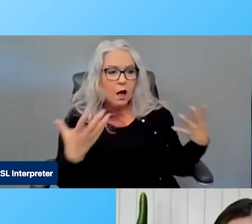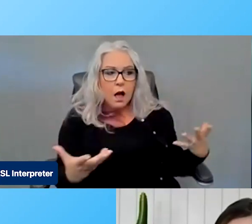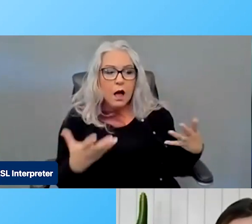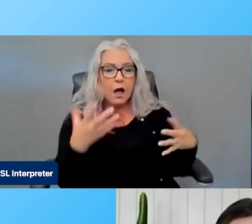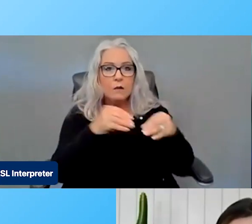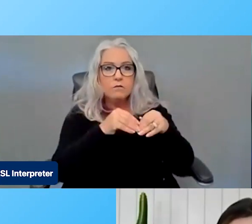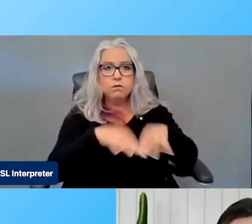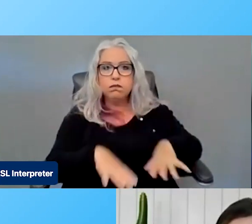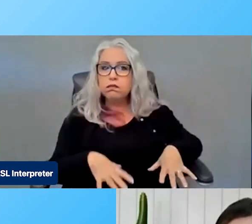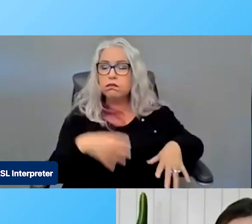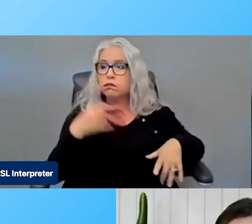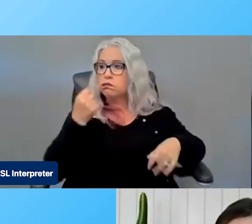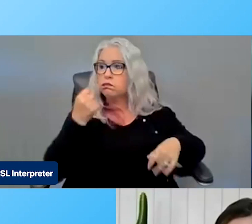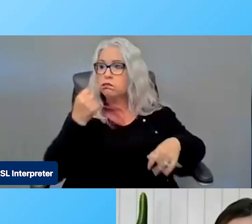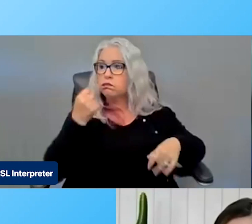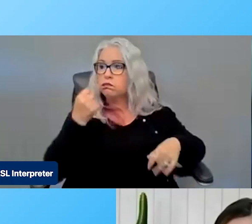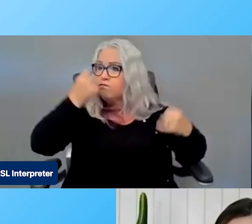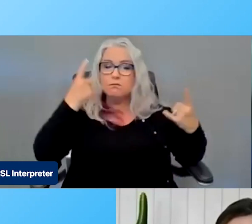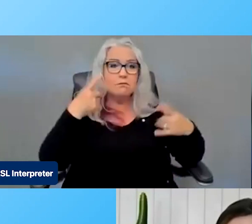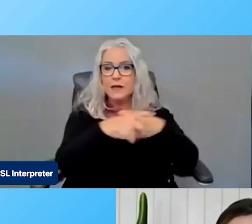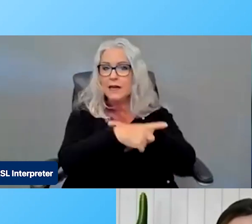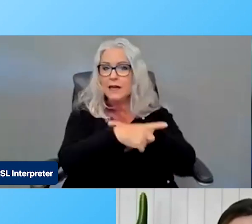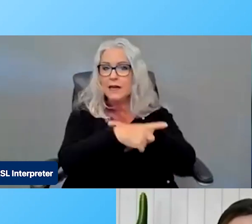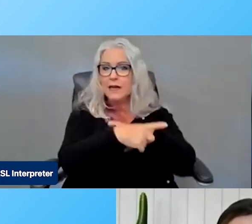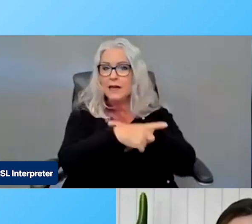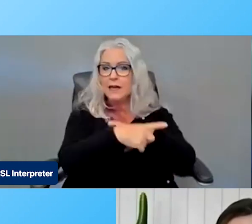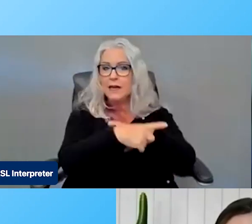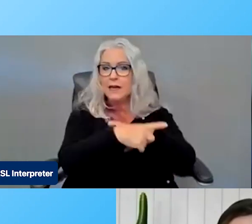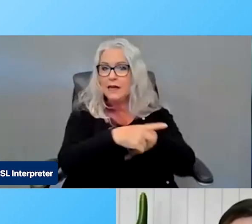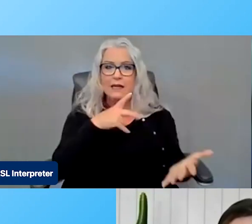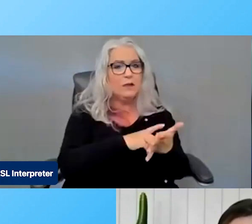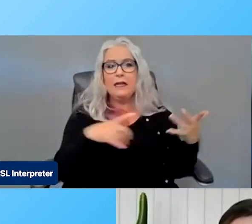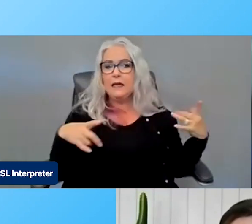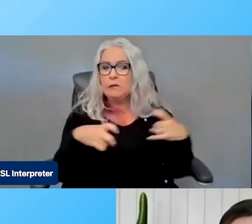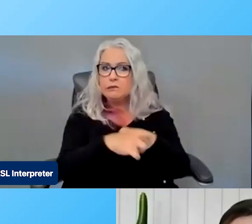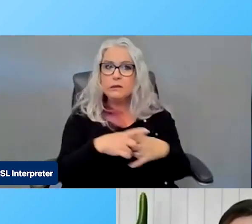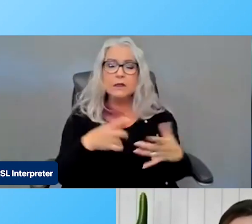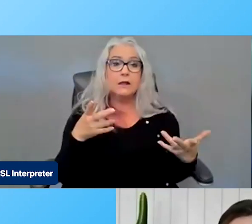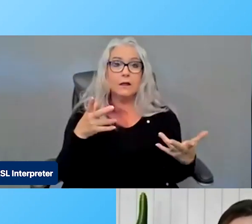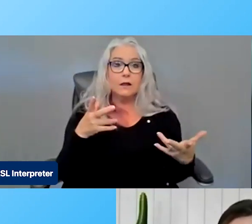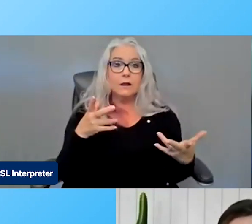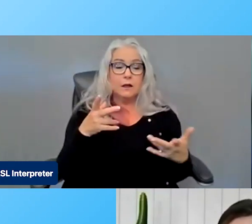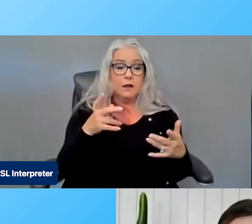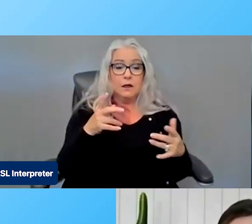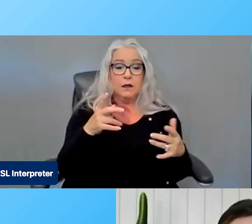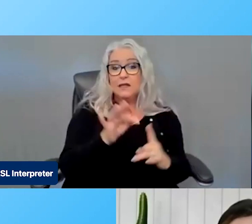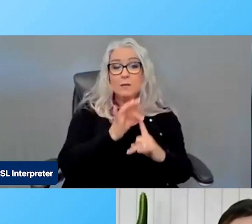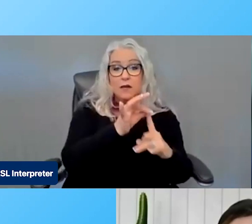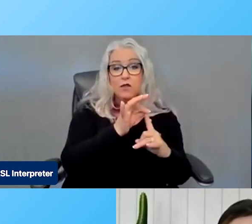And that is highly discriminatory for people with special characteristics as they